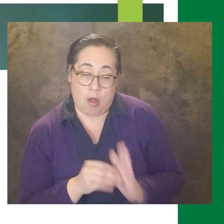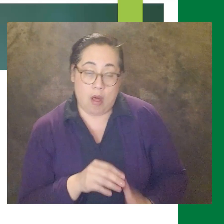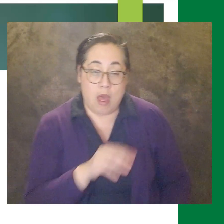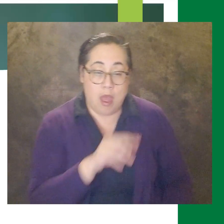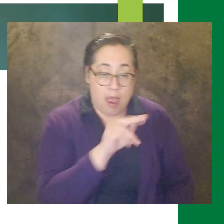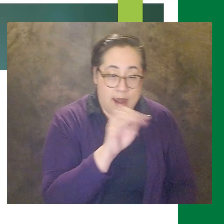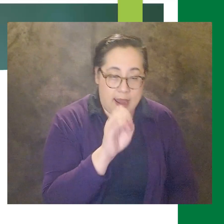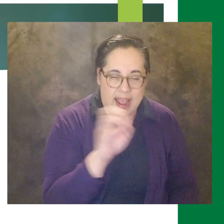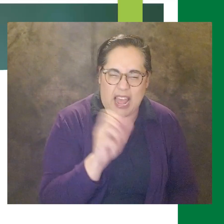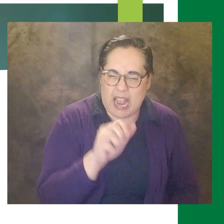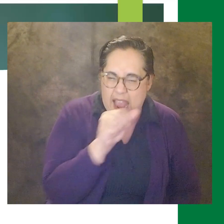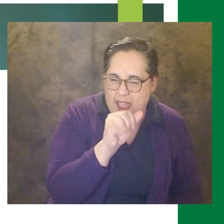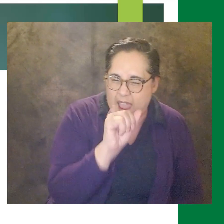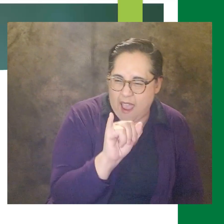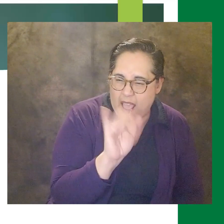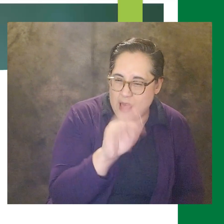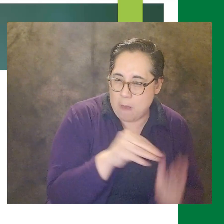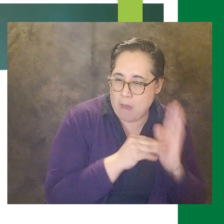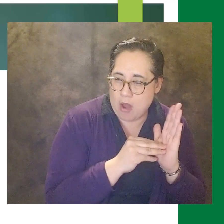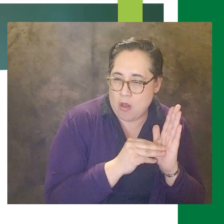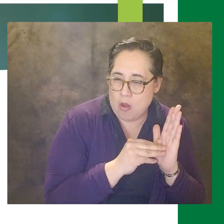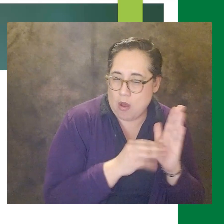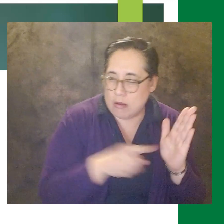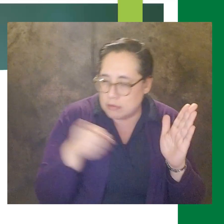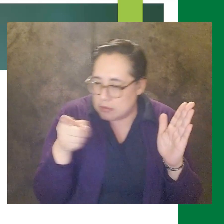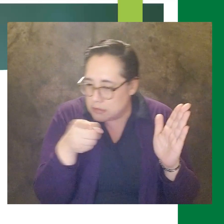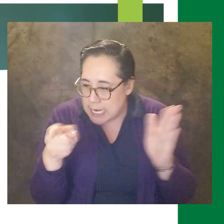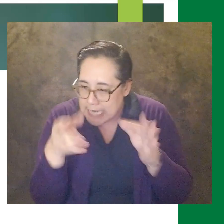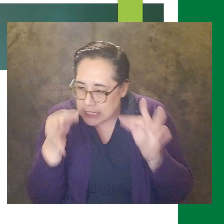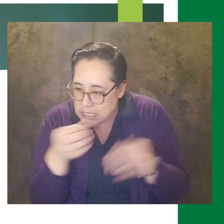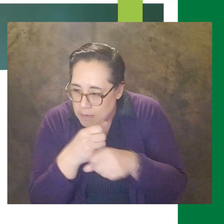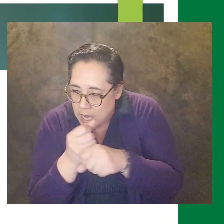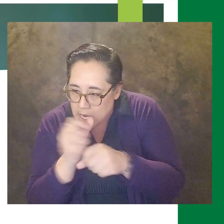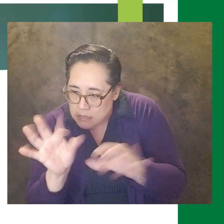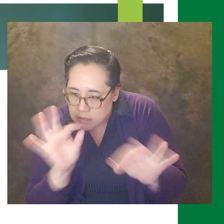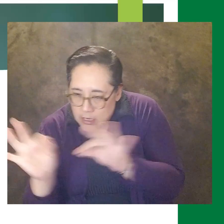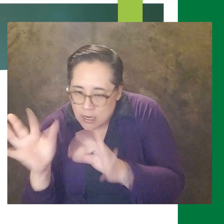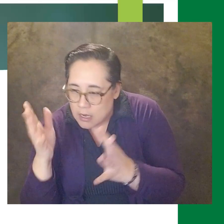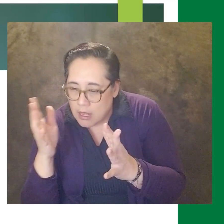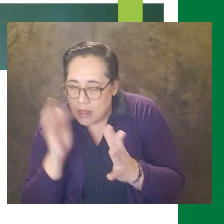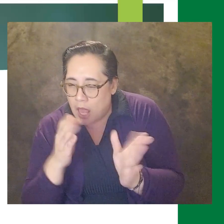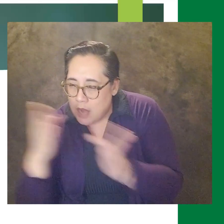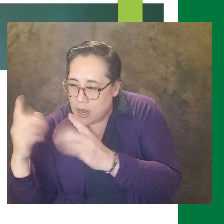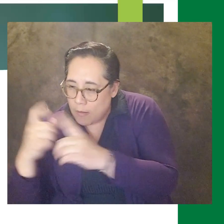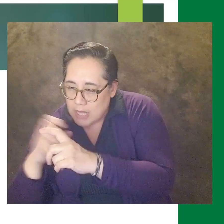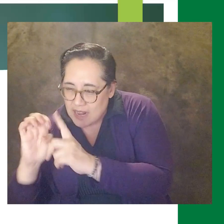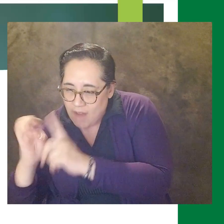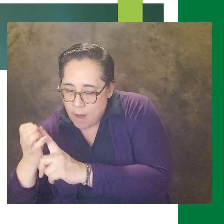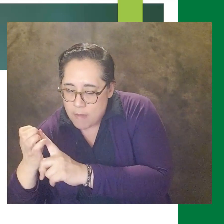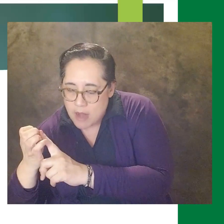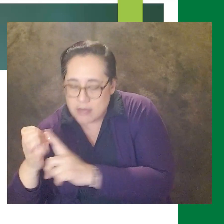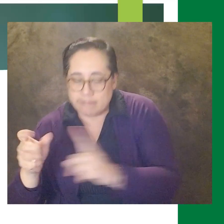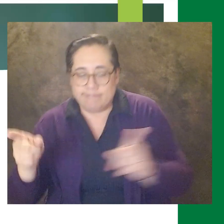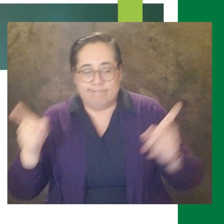models, decision making and complex ... environments are the words phrases that will give us the ...